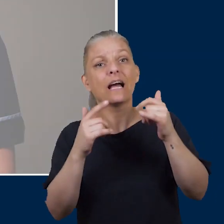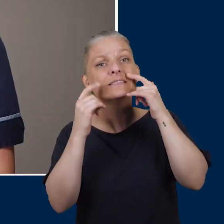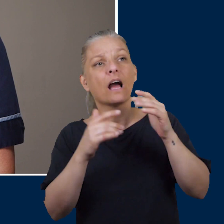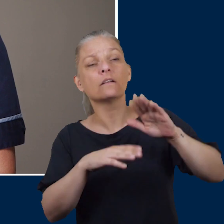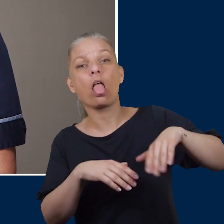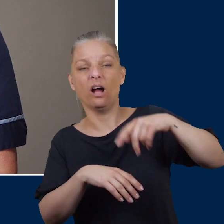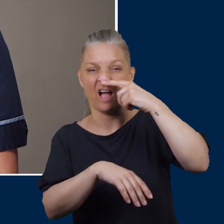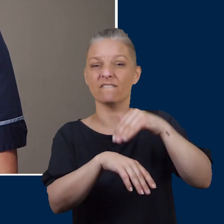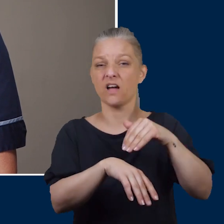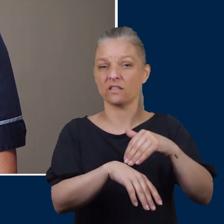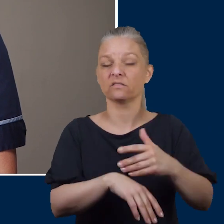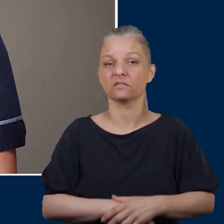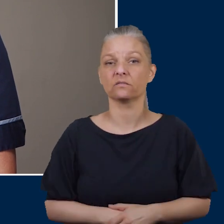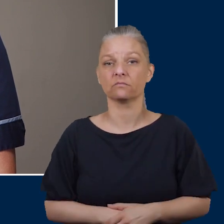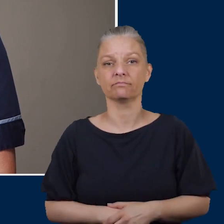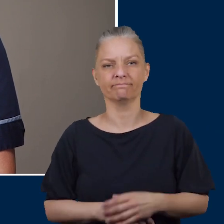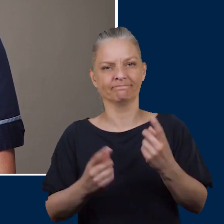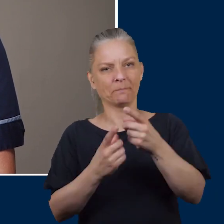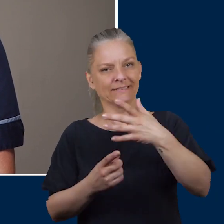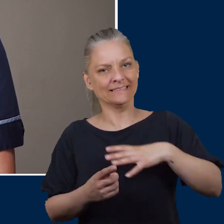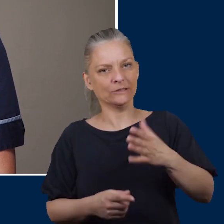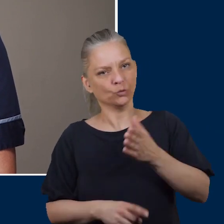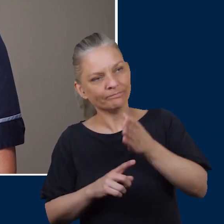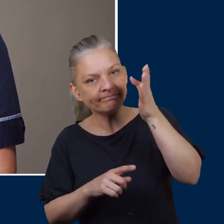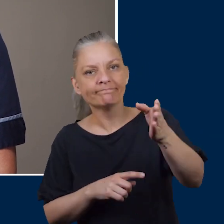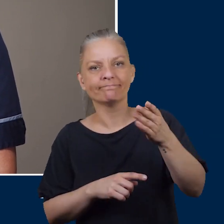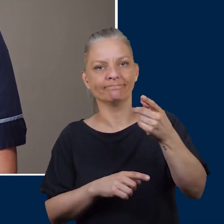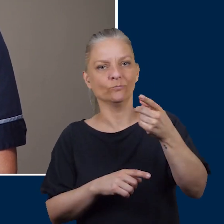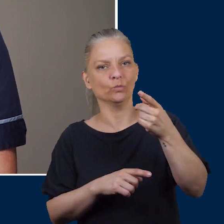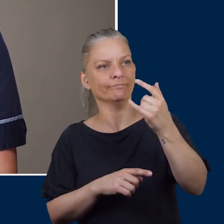If this goes undetected eyesight can be affected. This is something that's